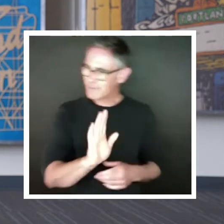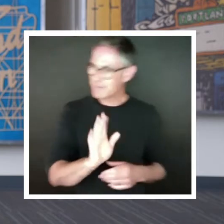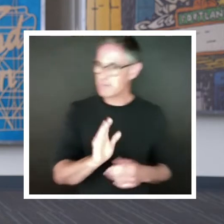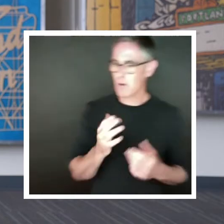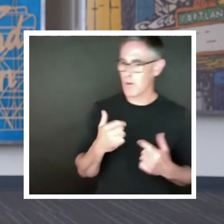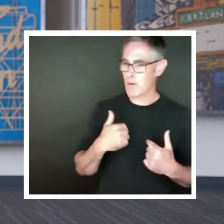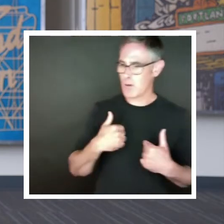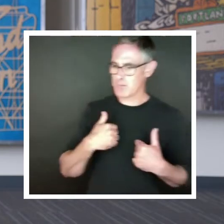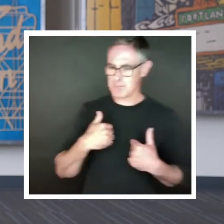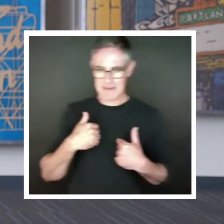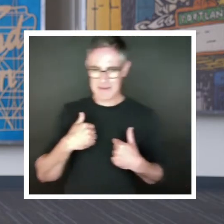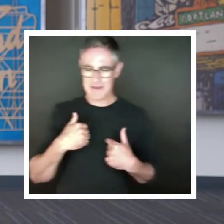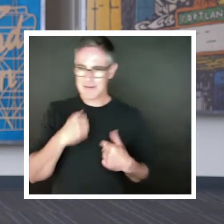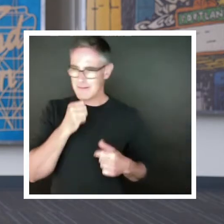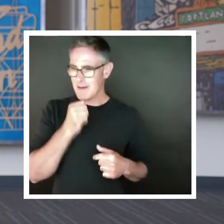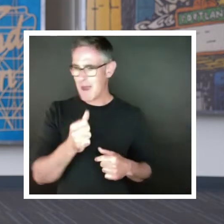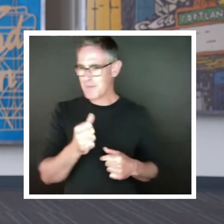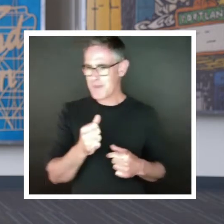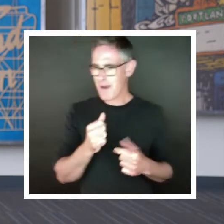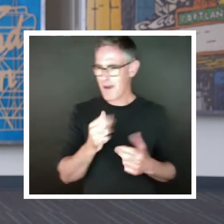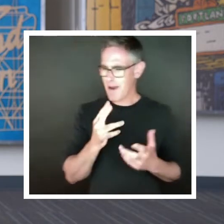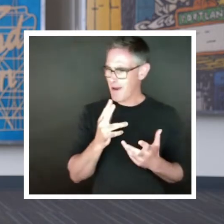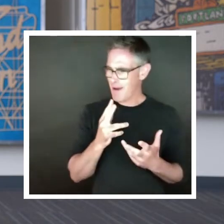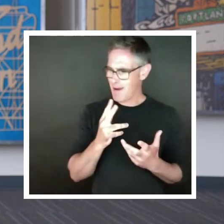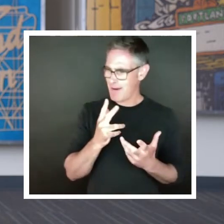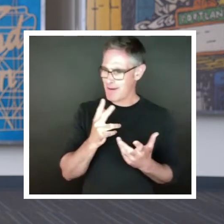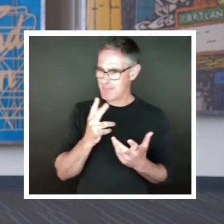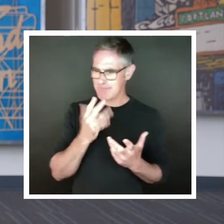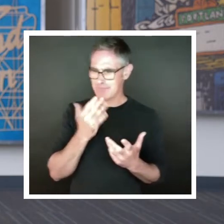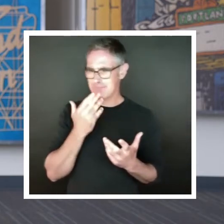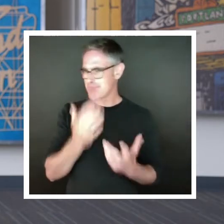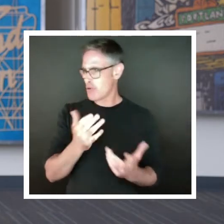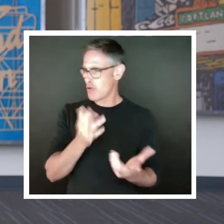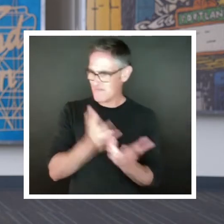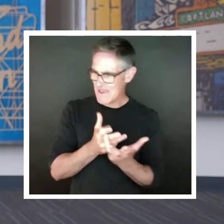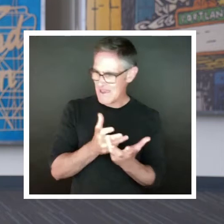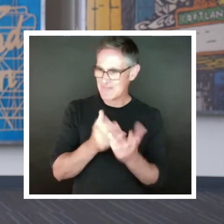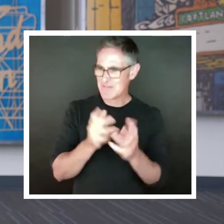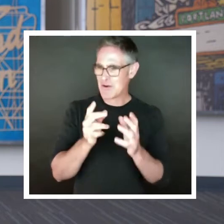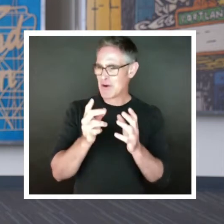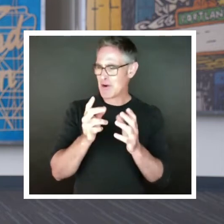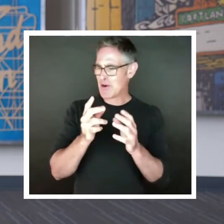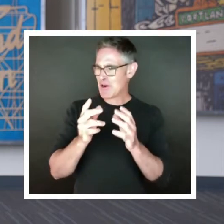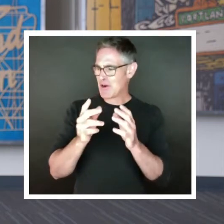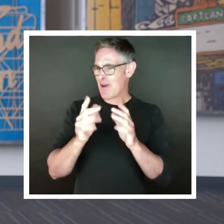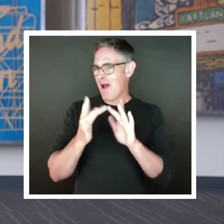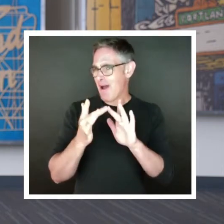who's not wired, maybe, for distance learning. And in fact, if any of you recognize my face